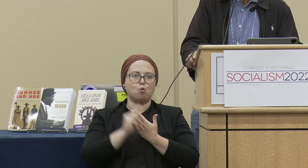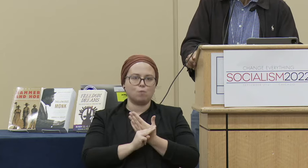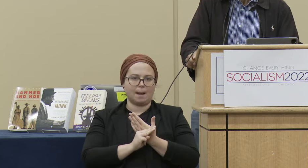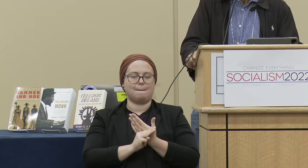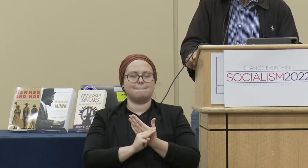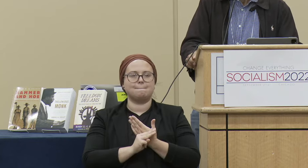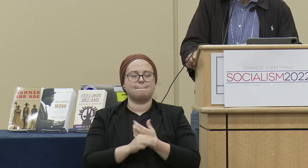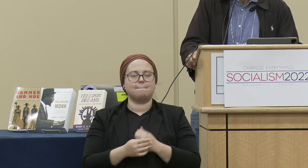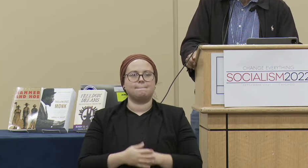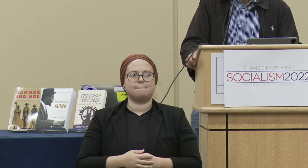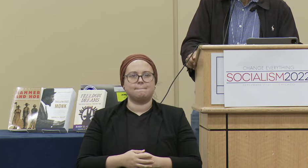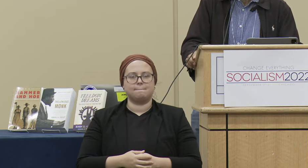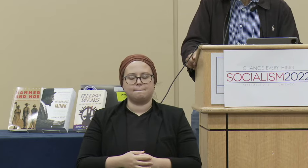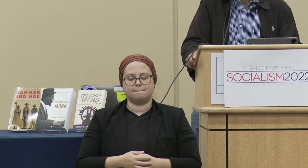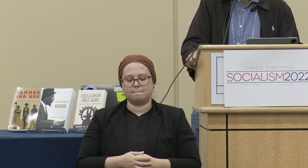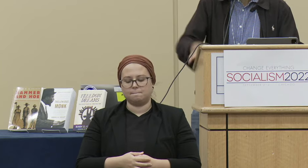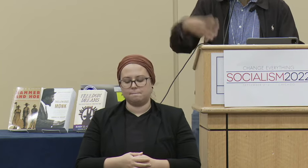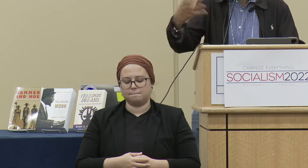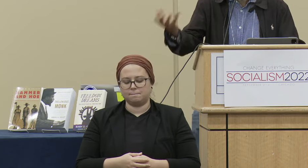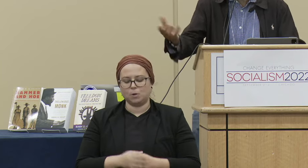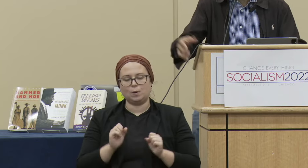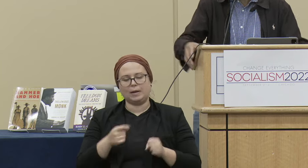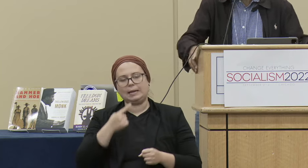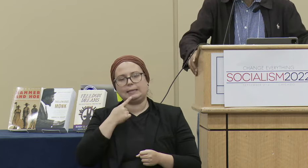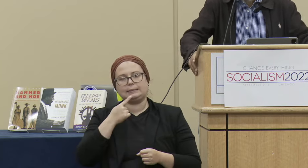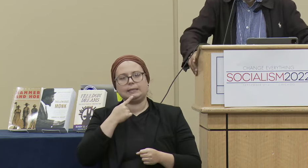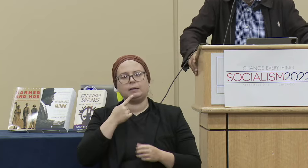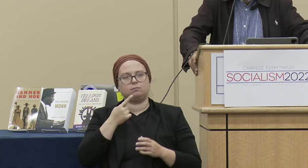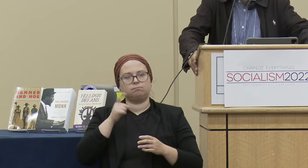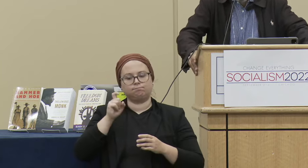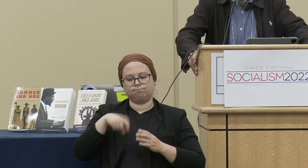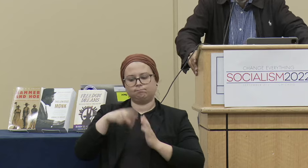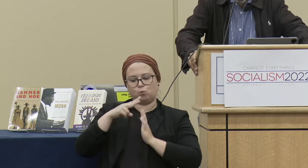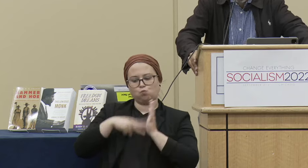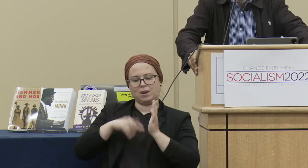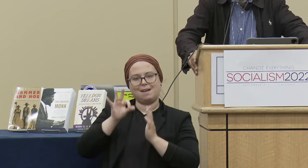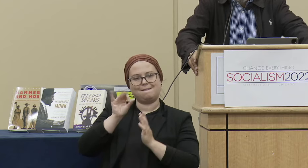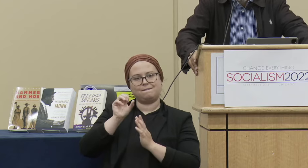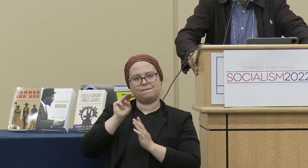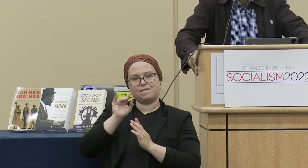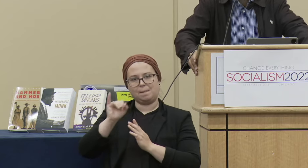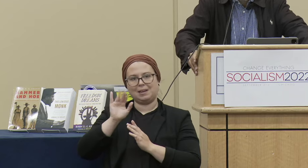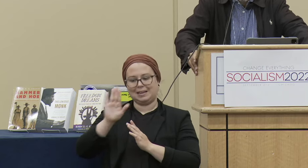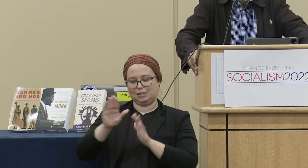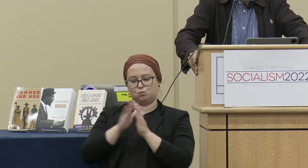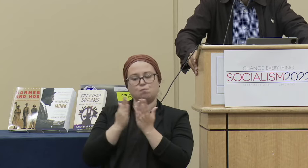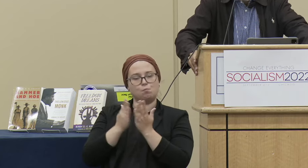reparations project or program. And all I can say is that , you